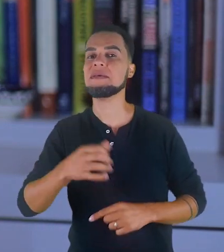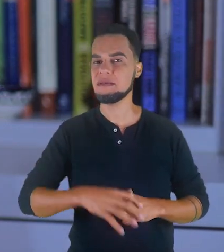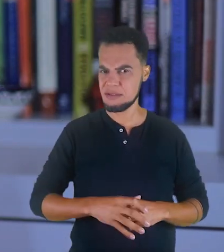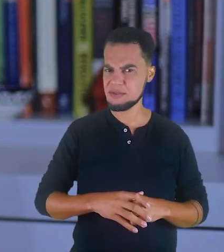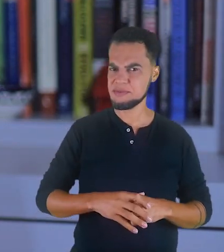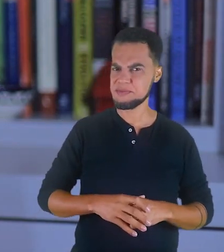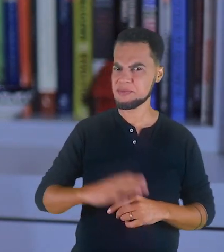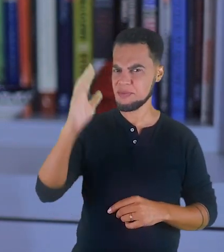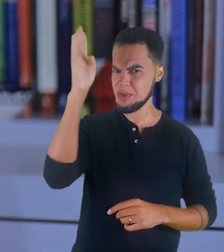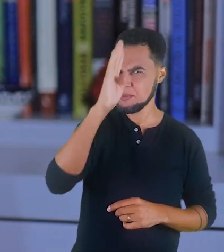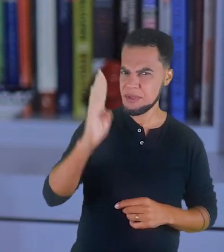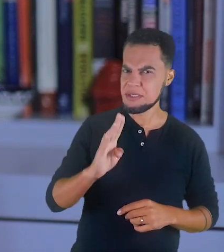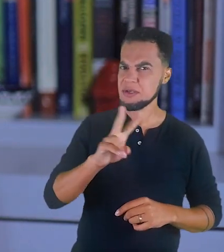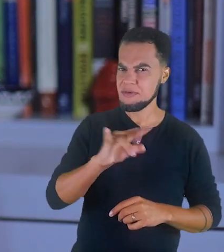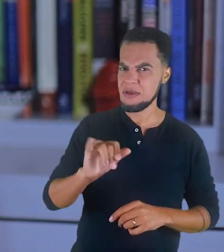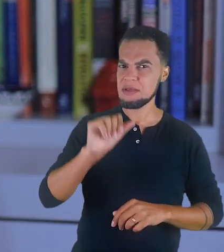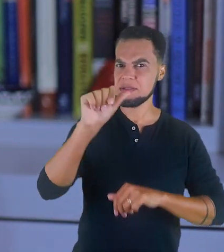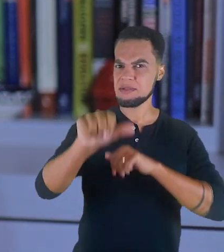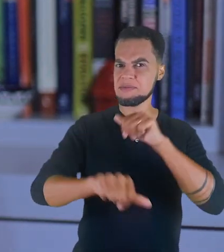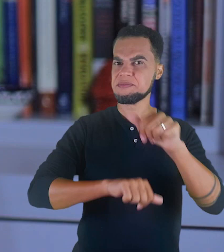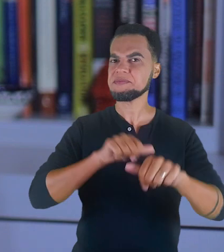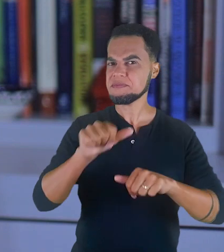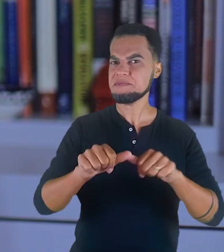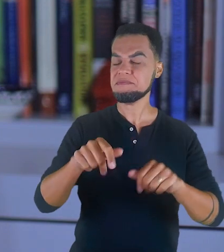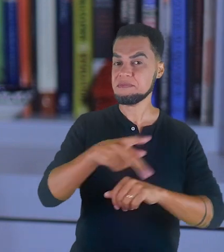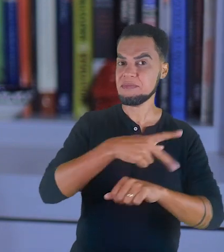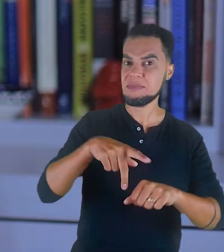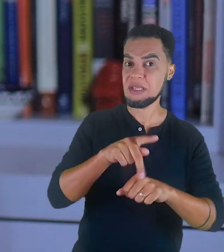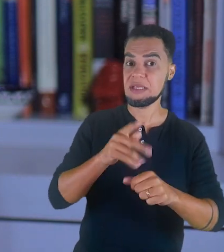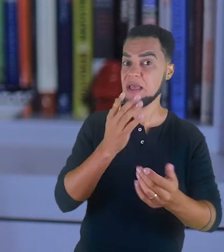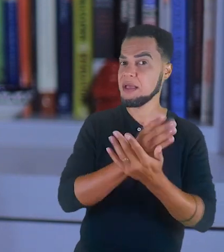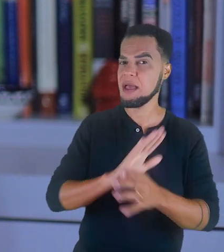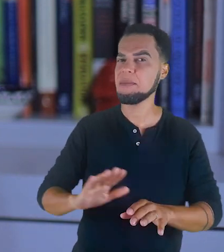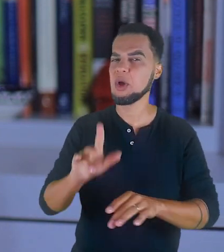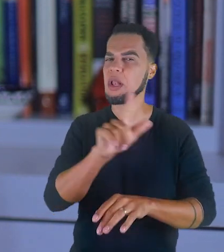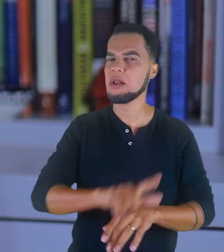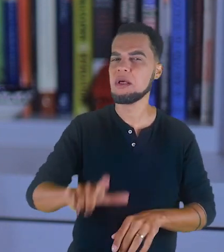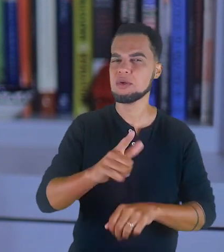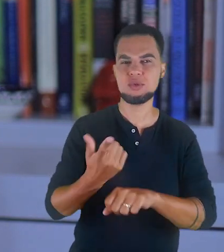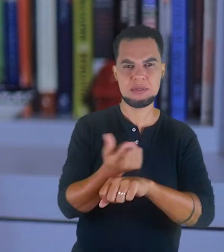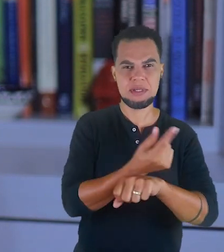Will Brazil become a country that breaks the logic of dependent capitalism?